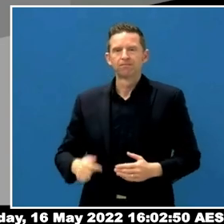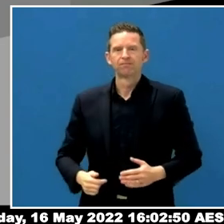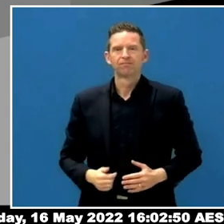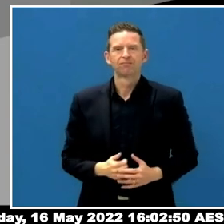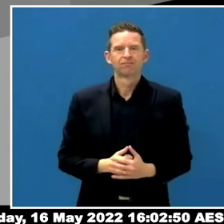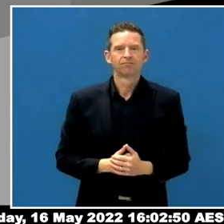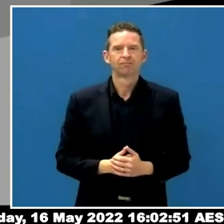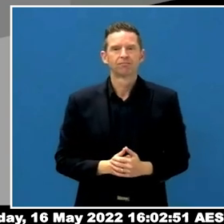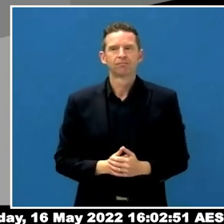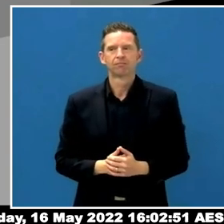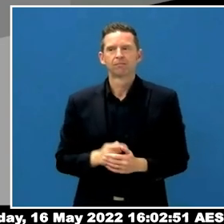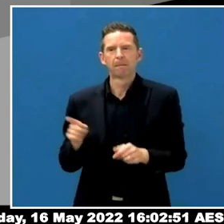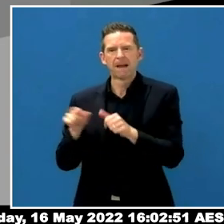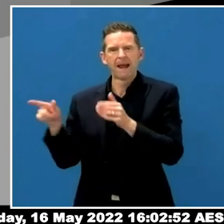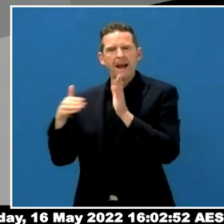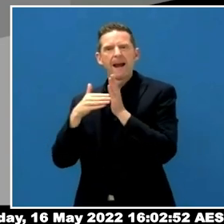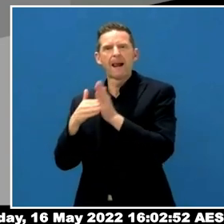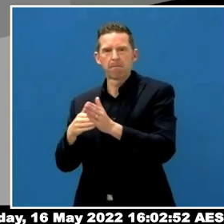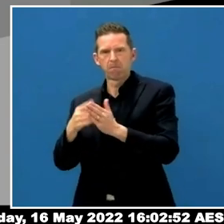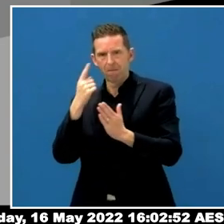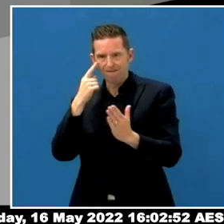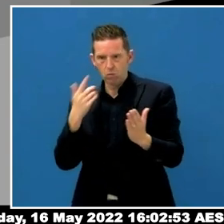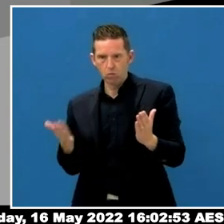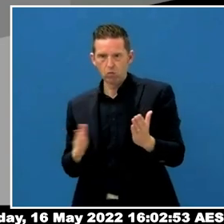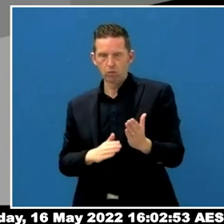Mr Fogarty, fascinating as this is, I think we may have got the point.